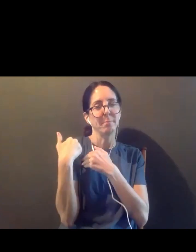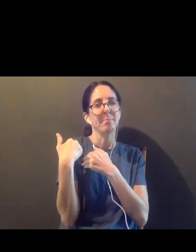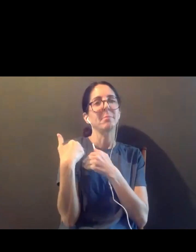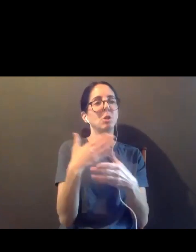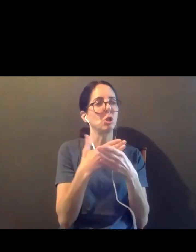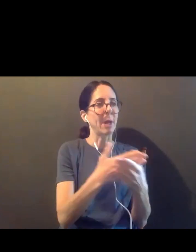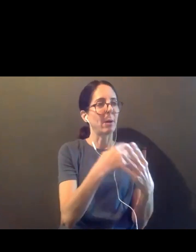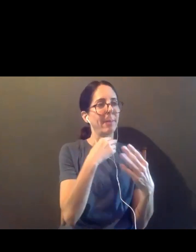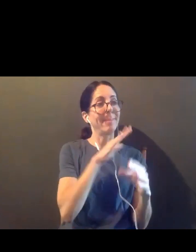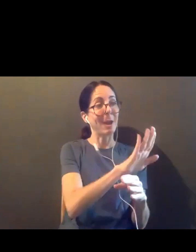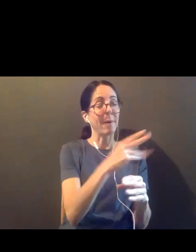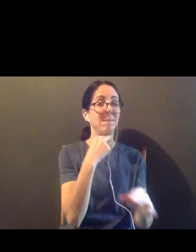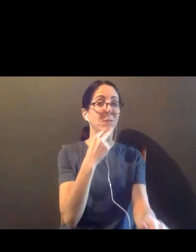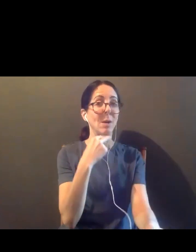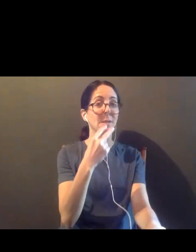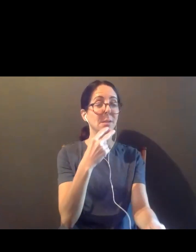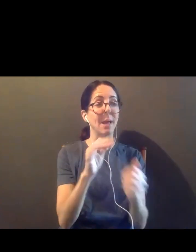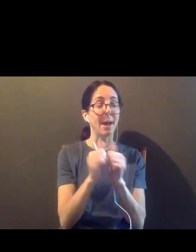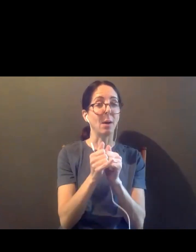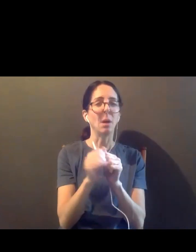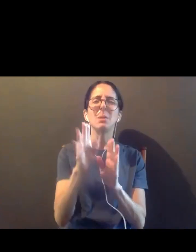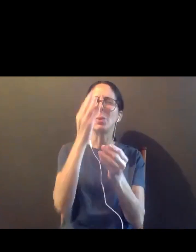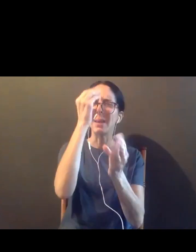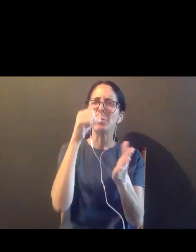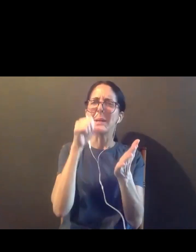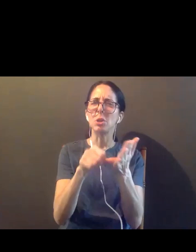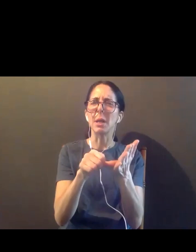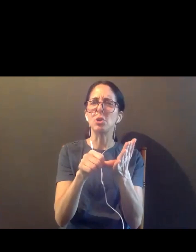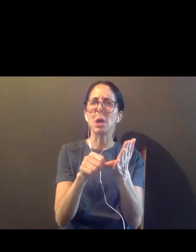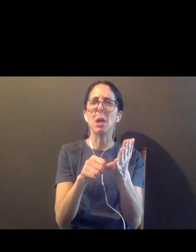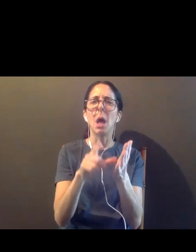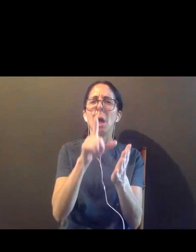I bring up that information letter not just because it’s a standard practice, but because